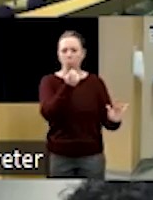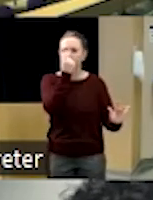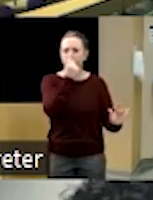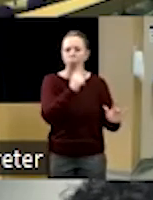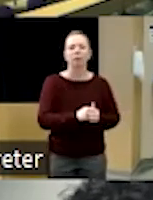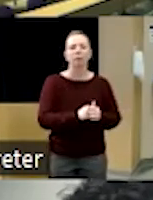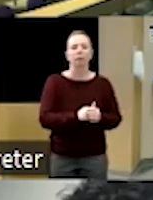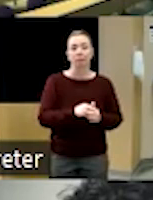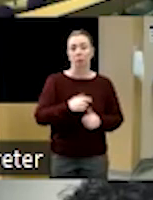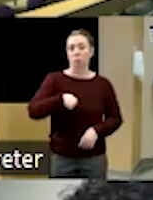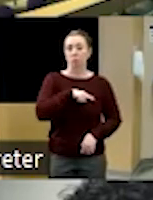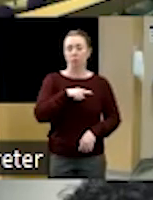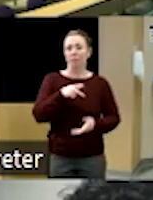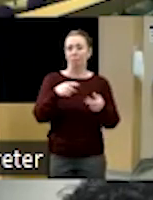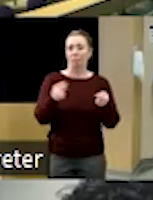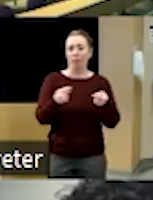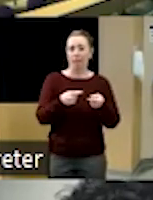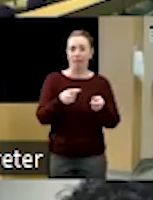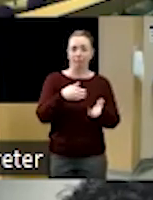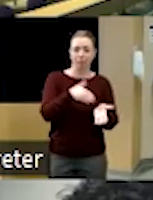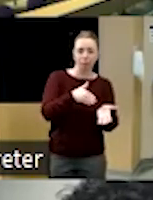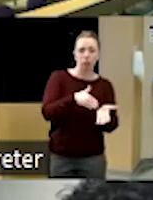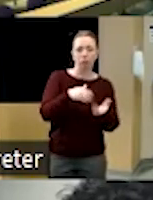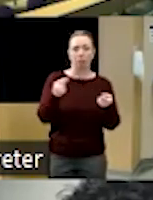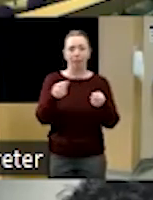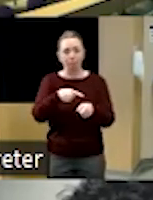Physicians or pain specialists and also anesthesiologists but I guess everybody